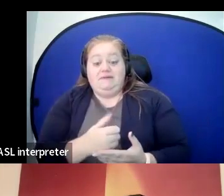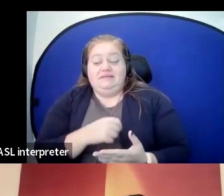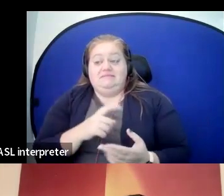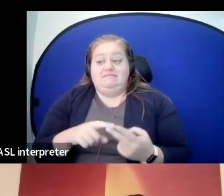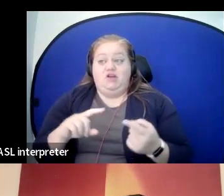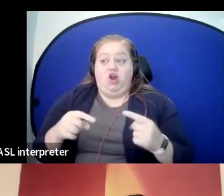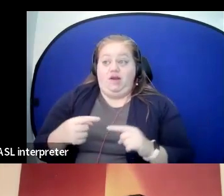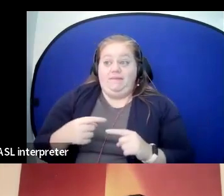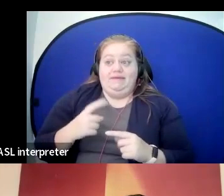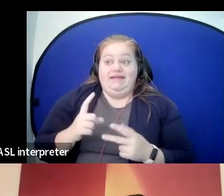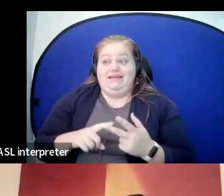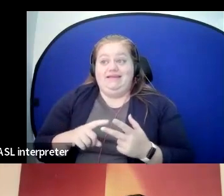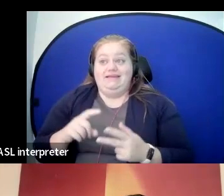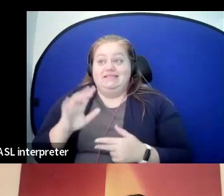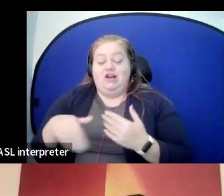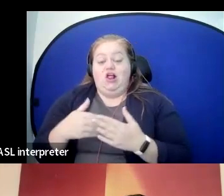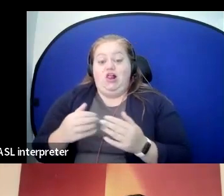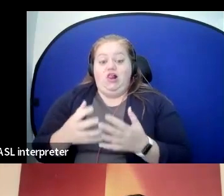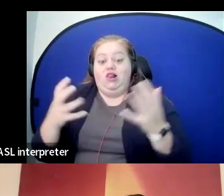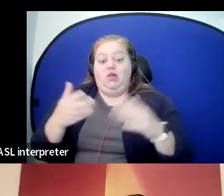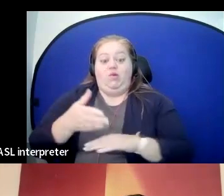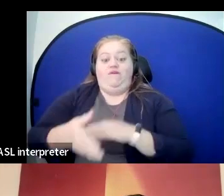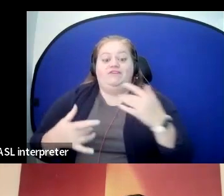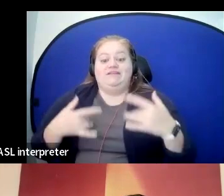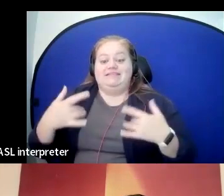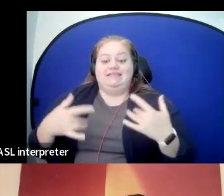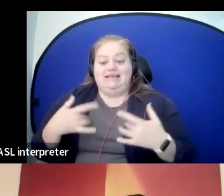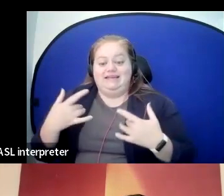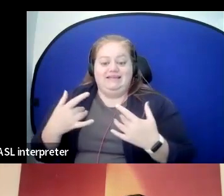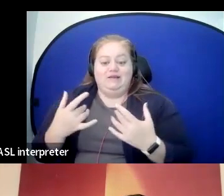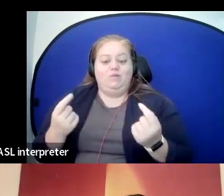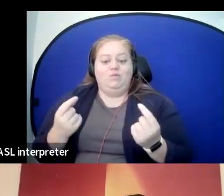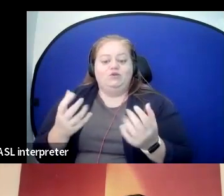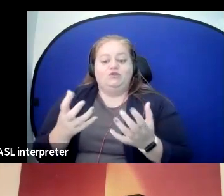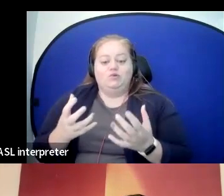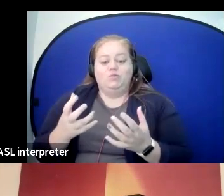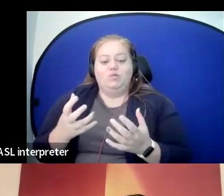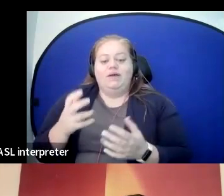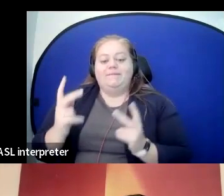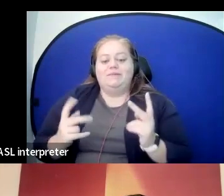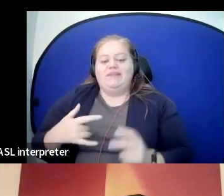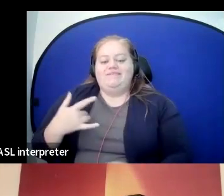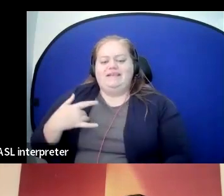Is it all just hype? What would you like AI skeptics to keep in mind?"